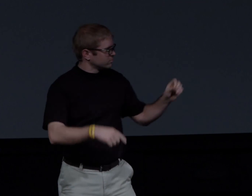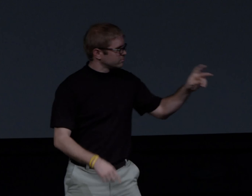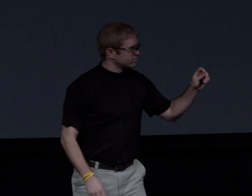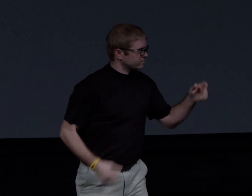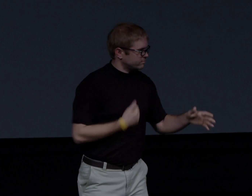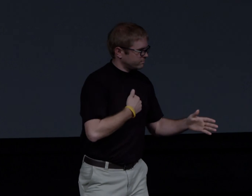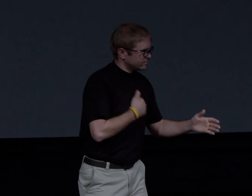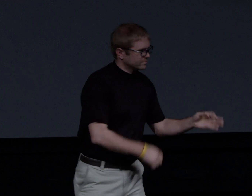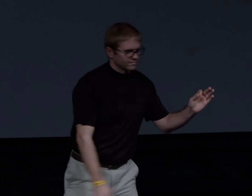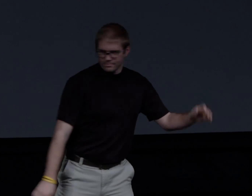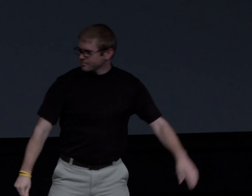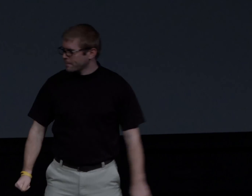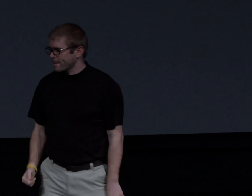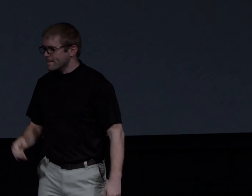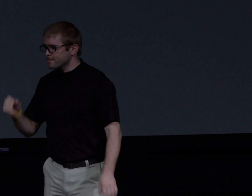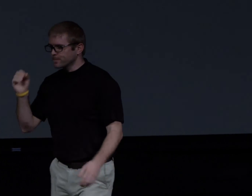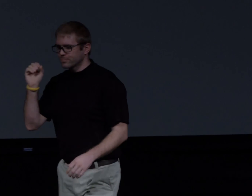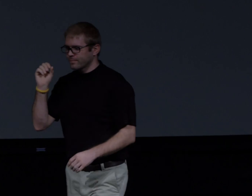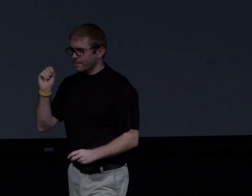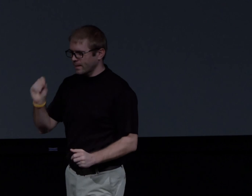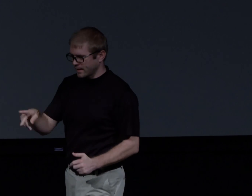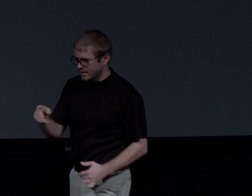for questions privately after this.